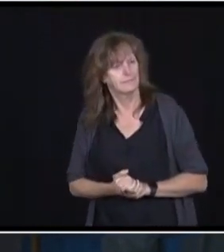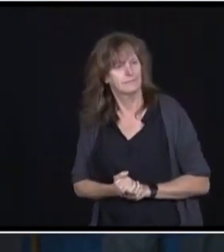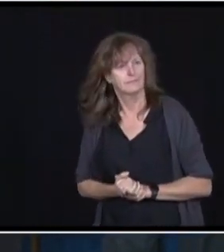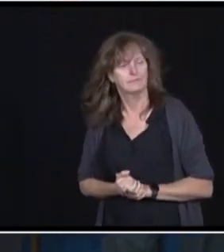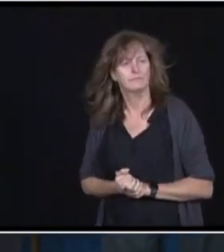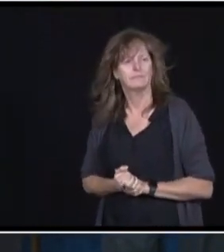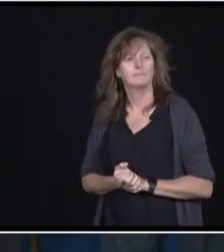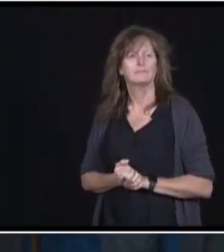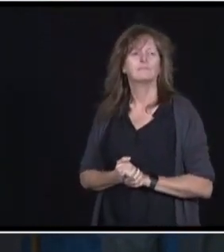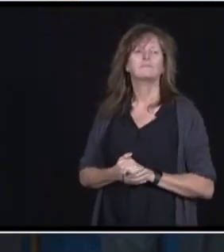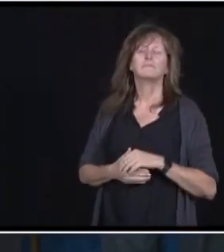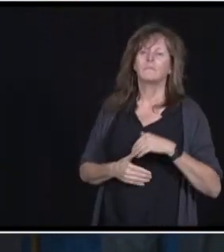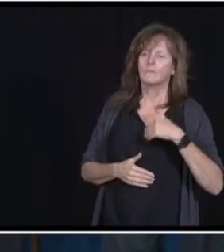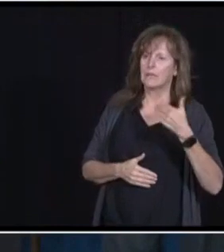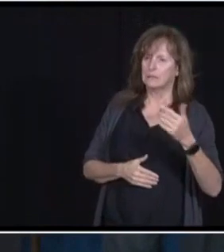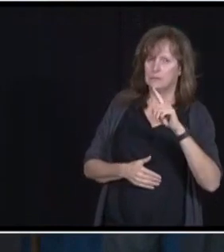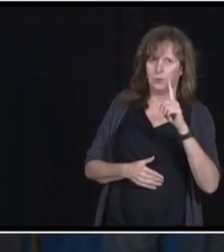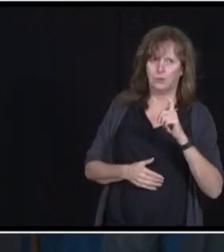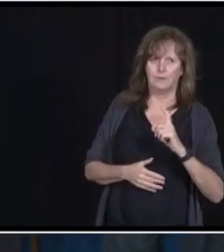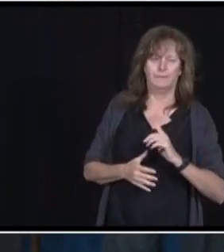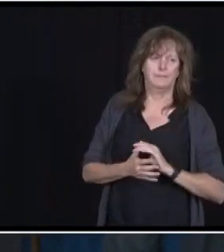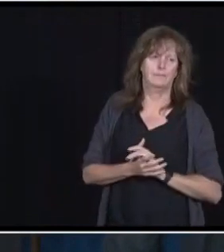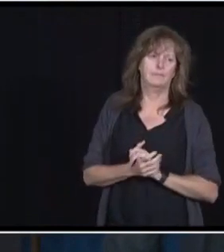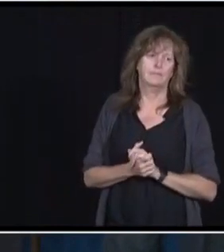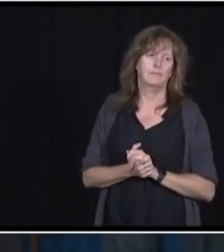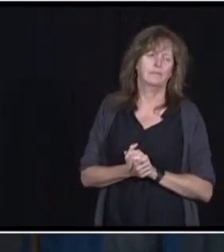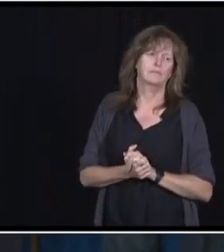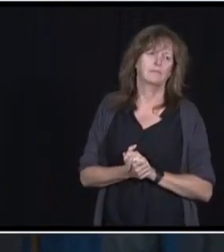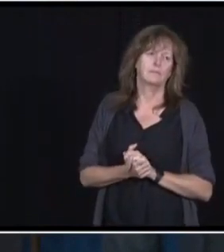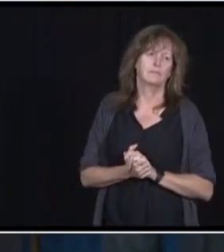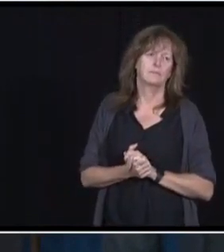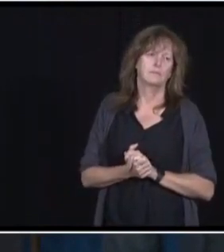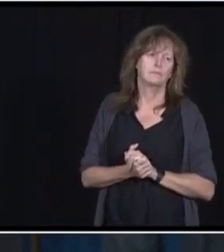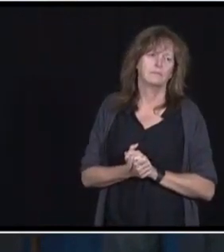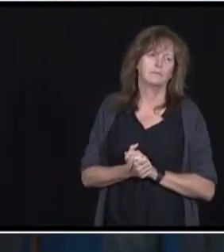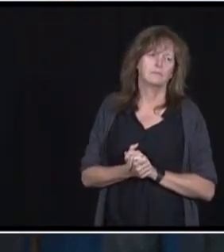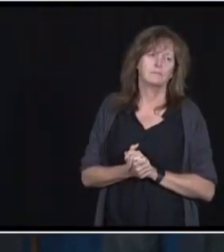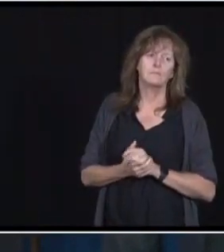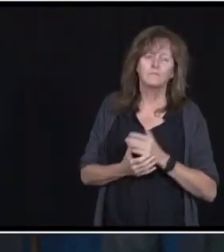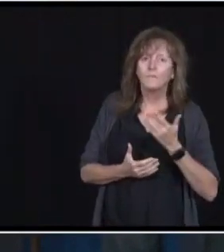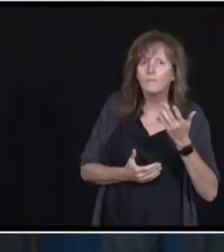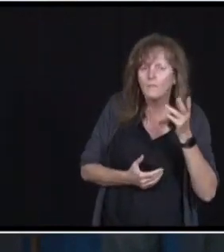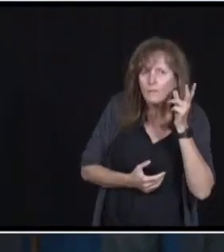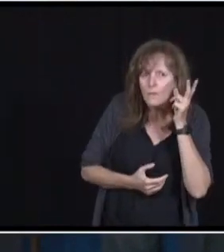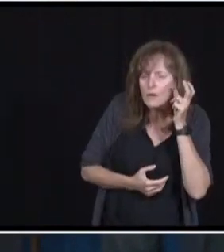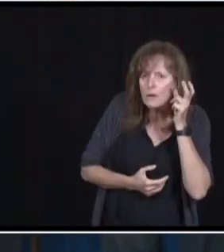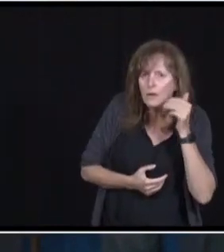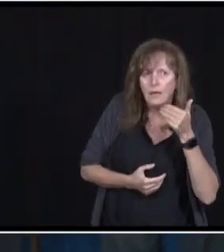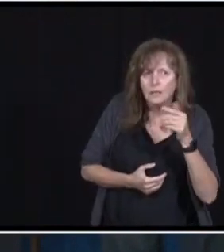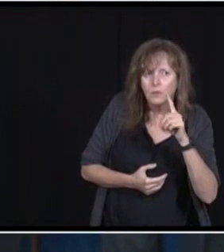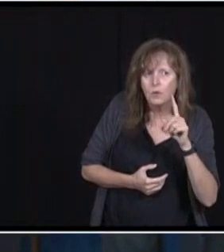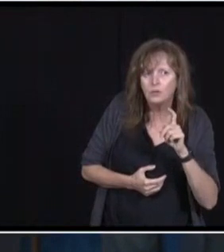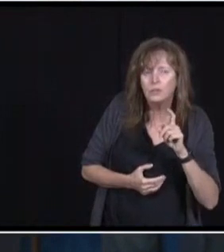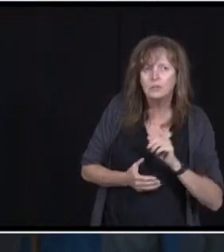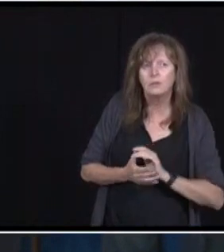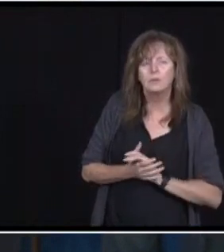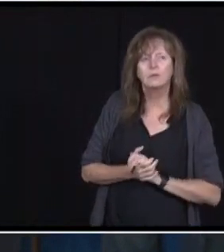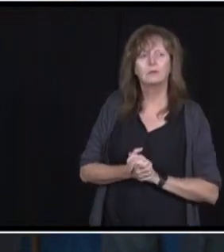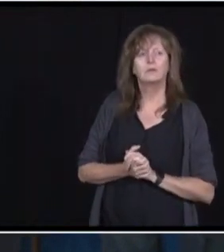exception of a few bad apples out there. We need to fix the little red wagon when they start doing stuff like this.